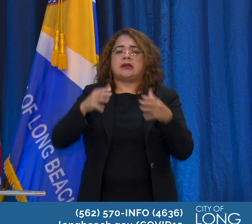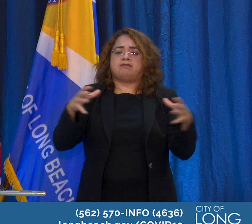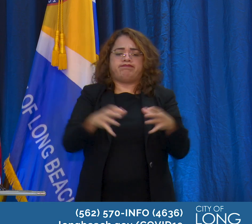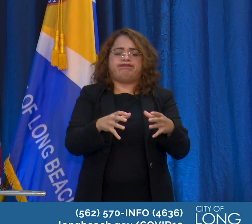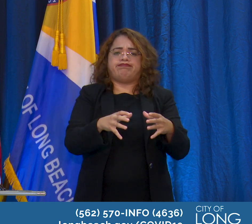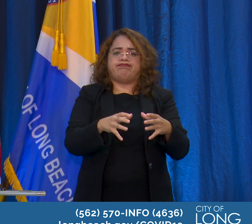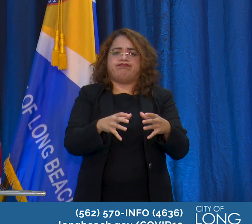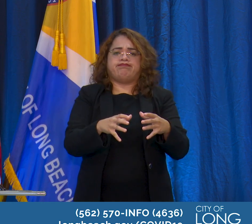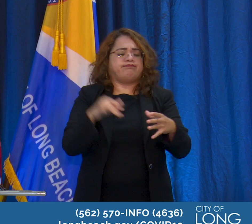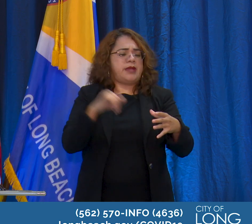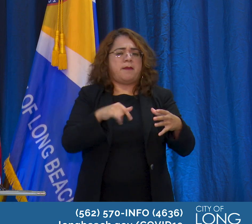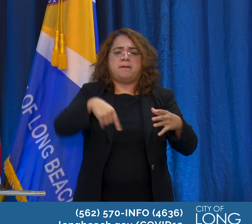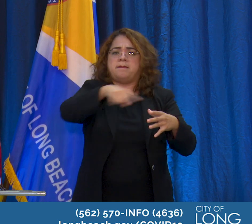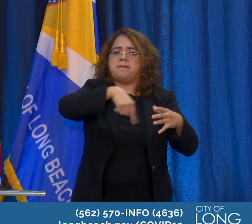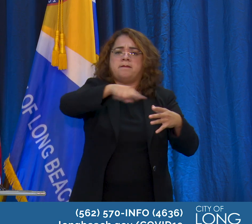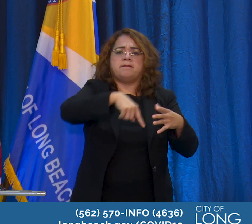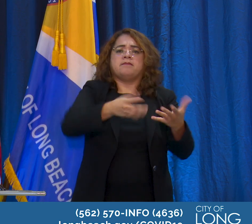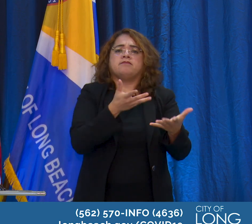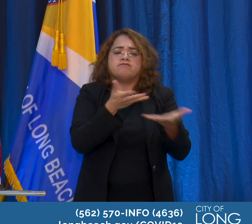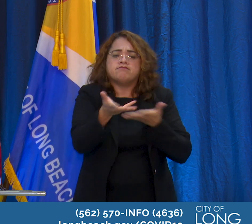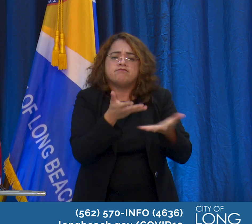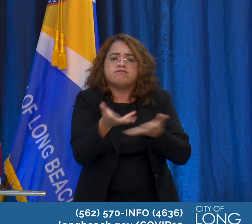of their group or cohort.